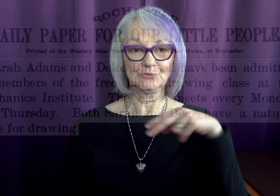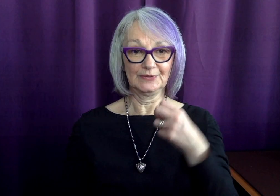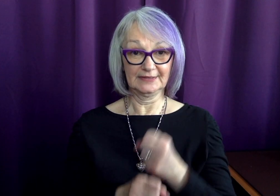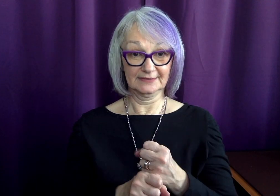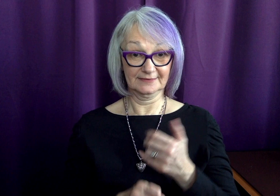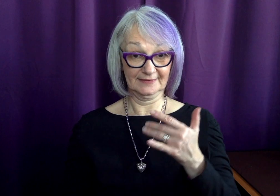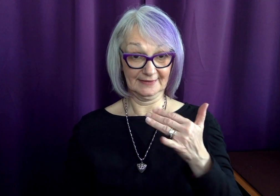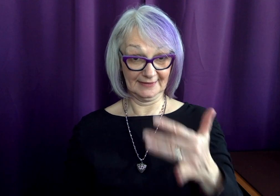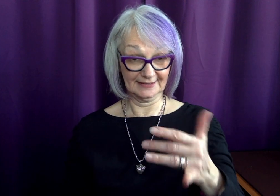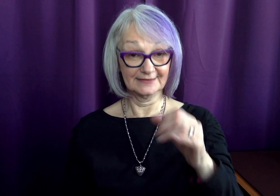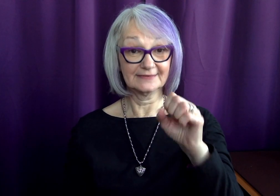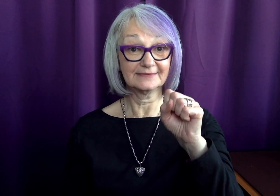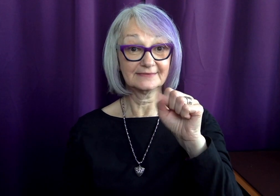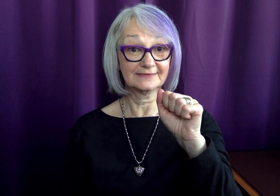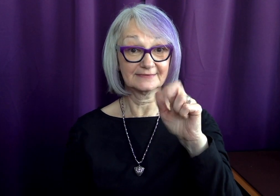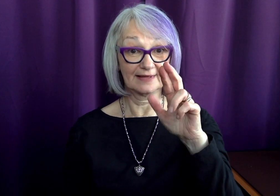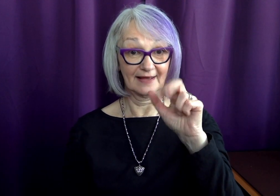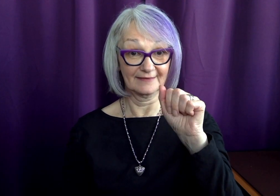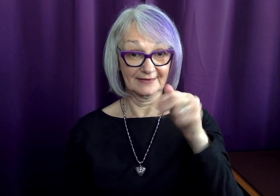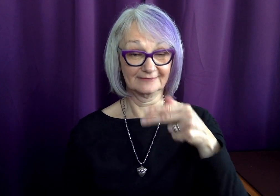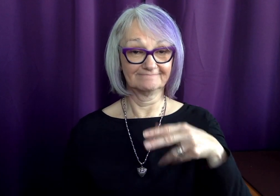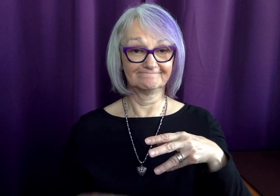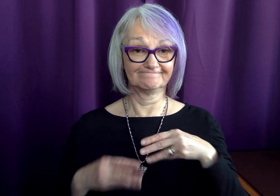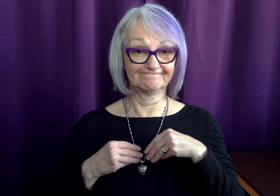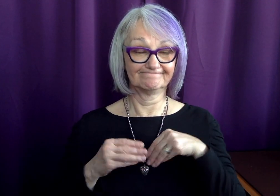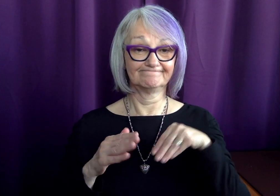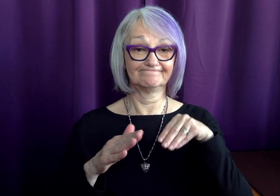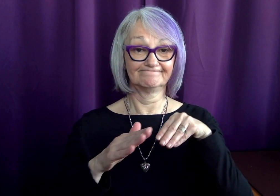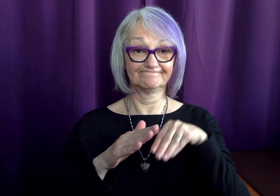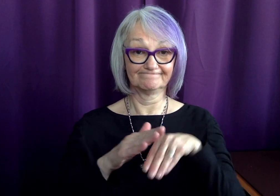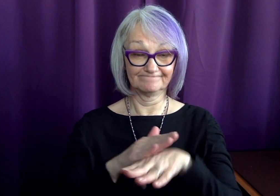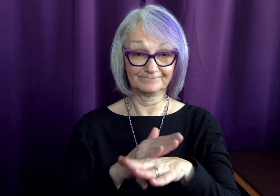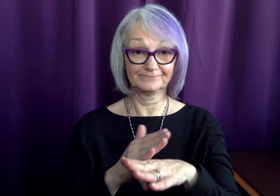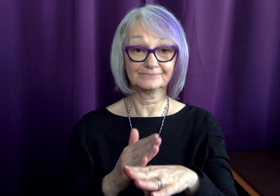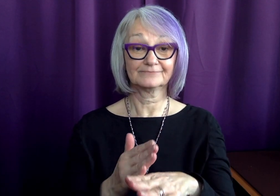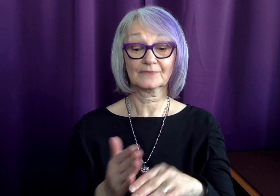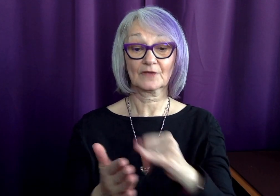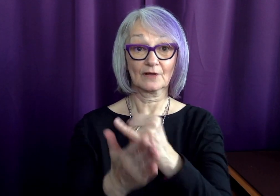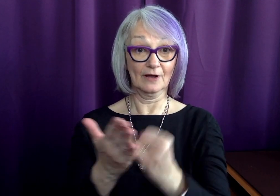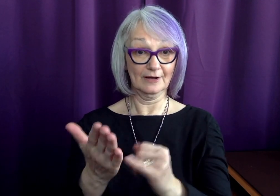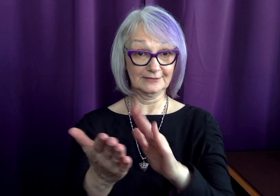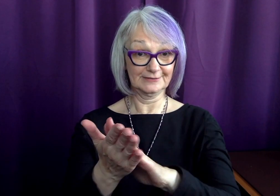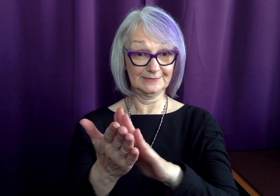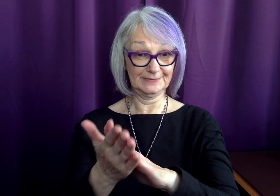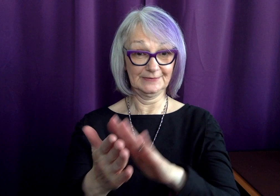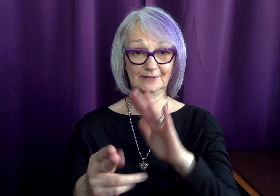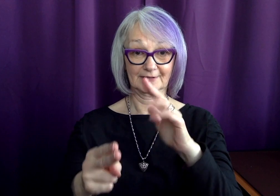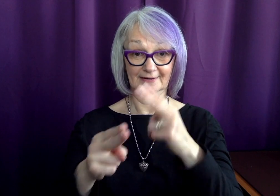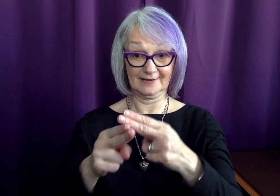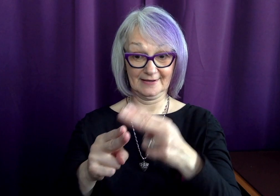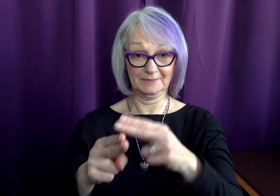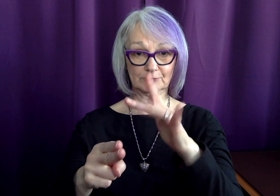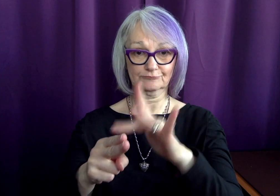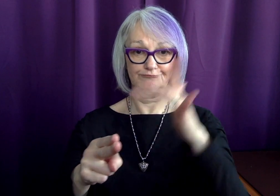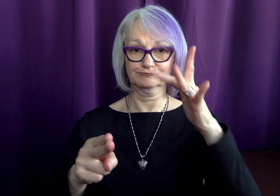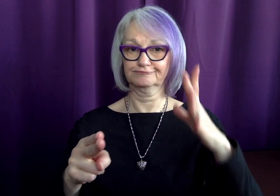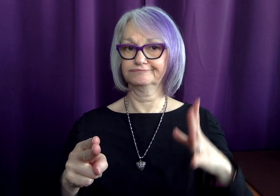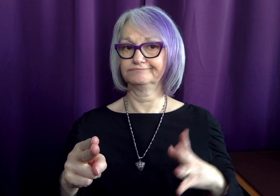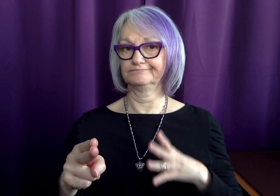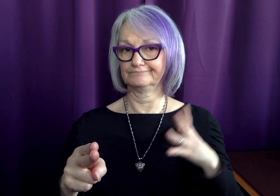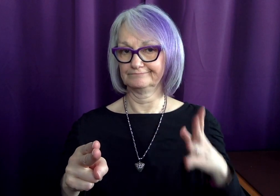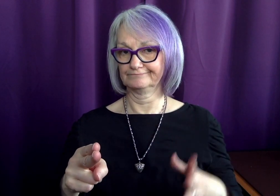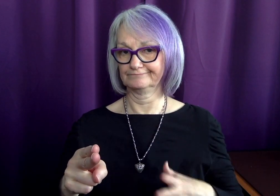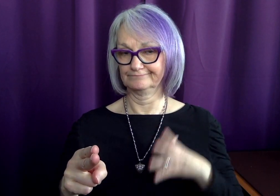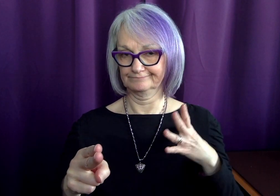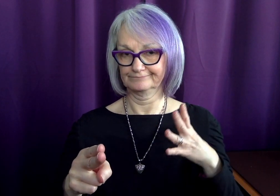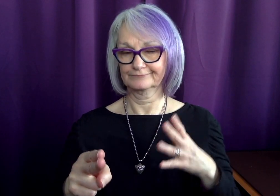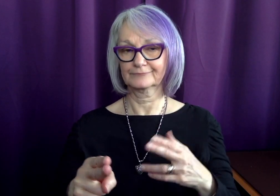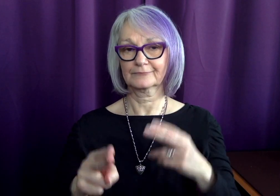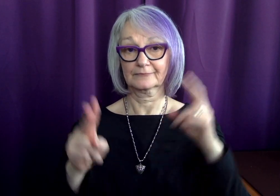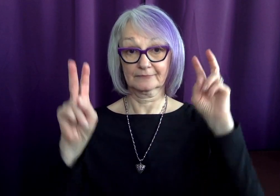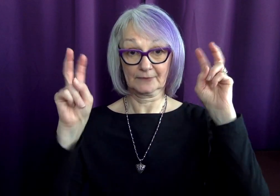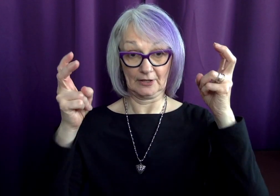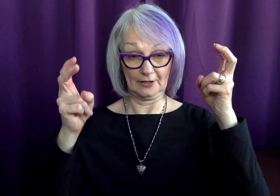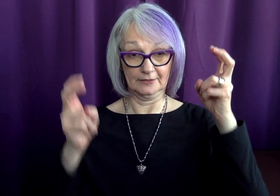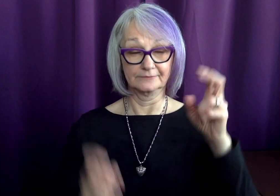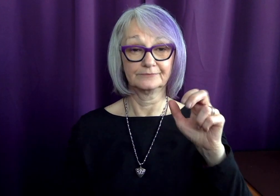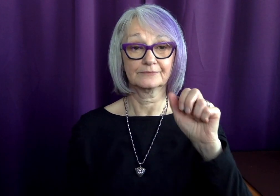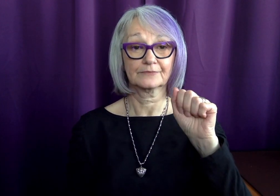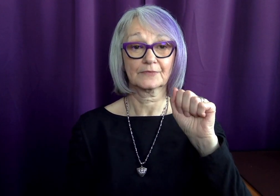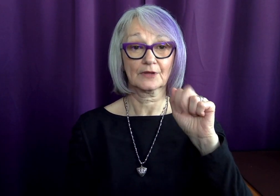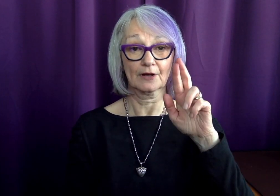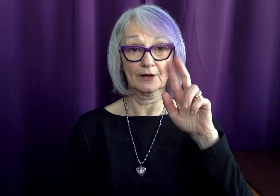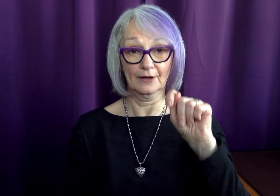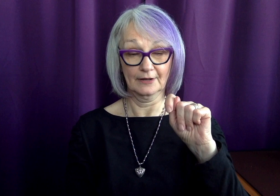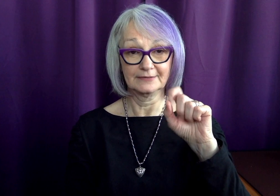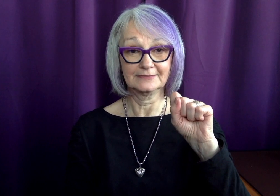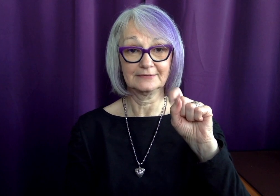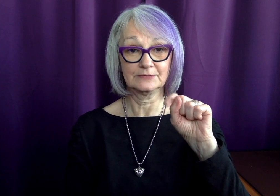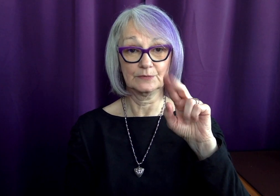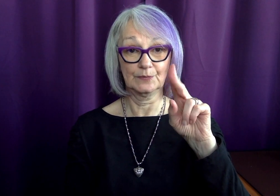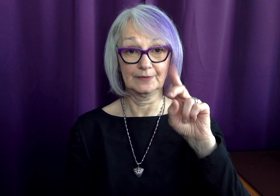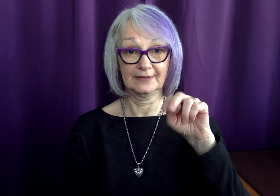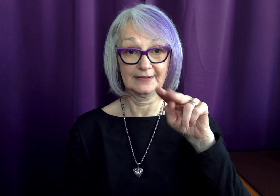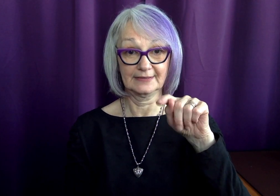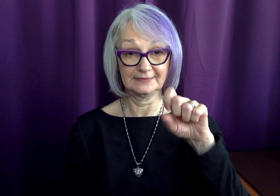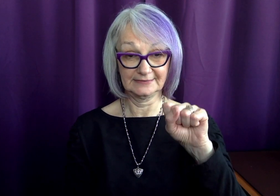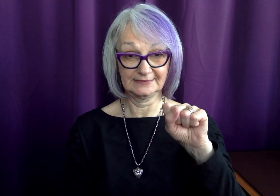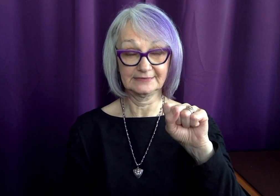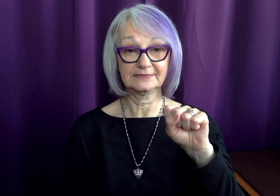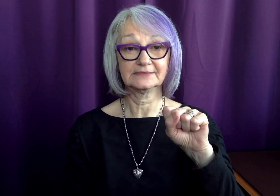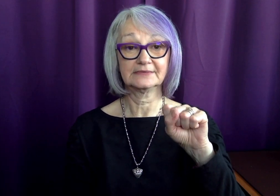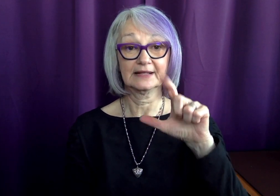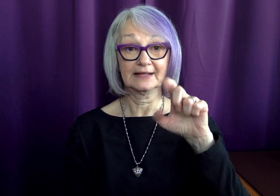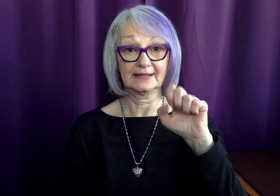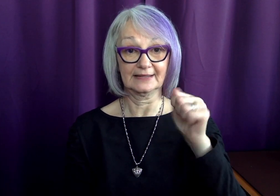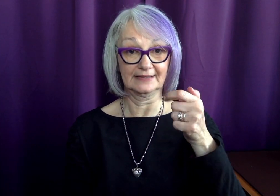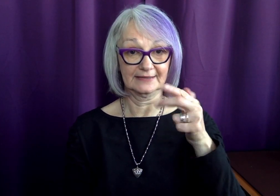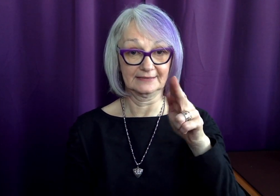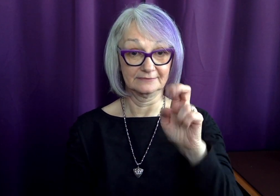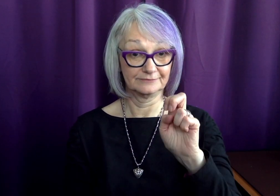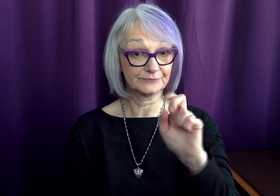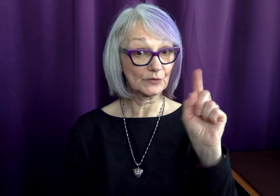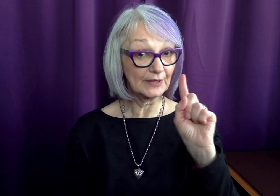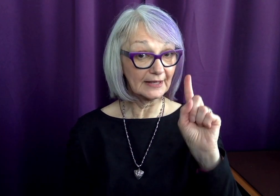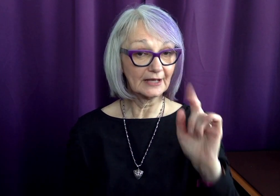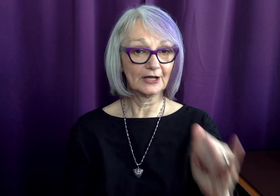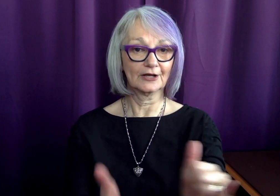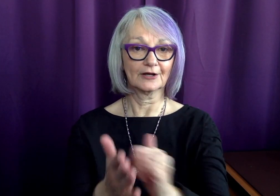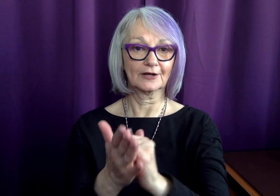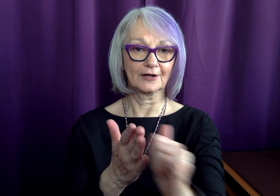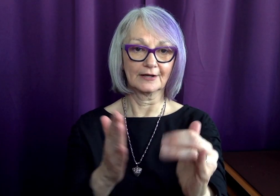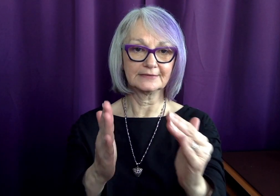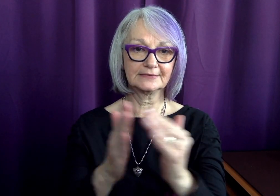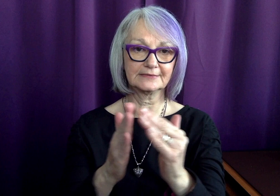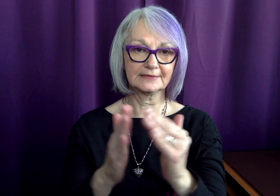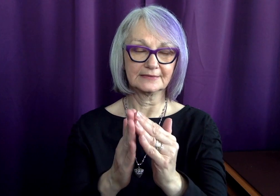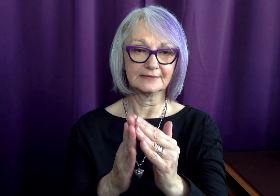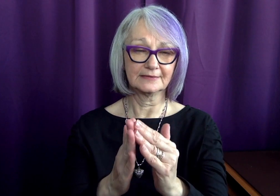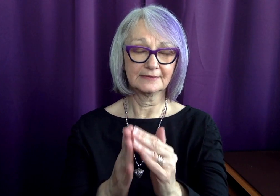Two years later, Sarah was accepted at a prestigious art school, the Art Students League in NYC.